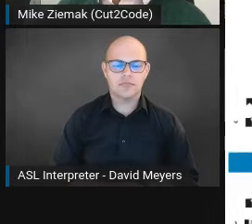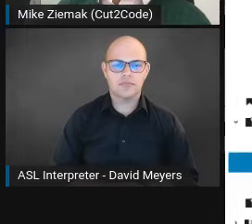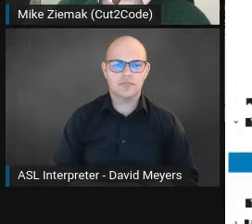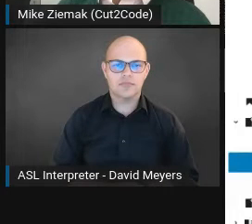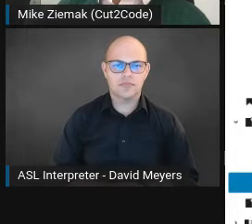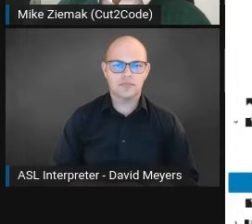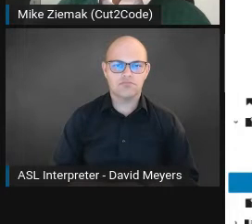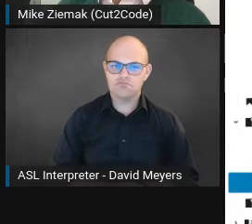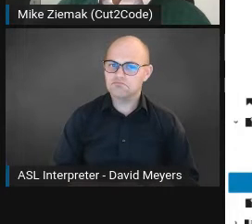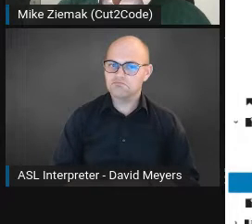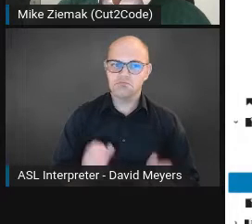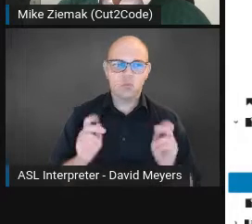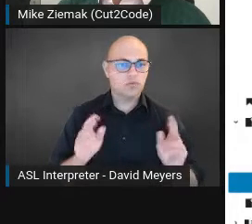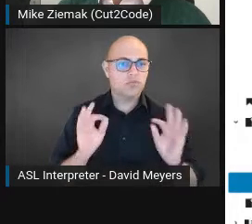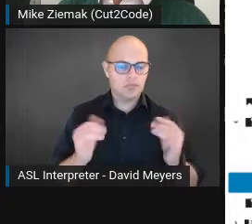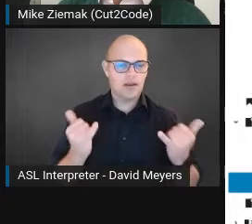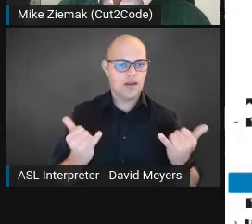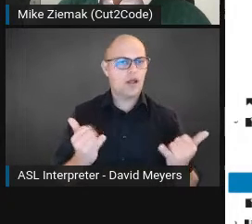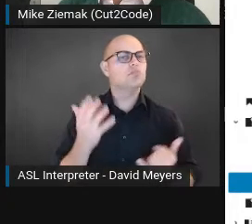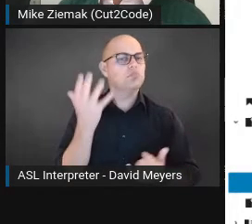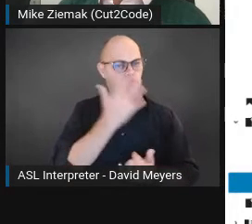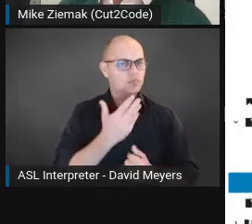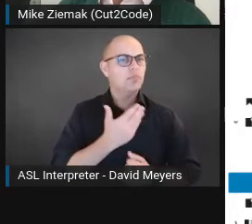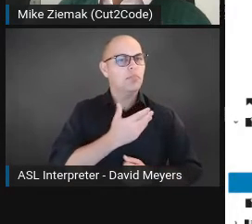All right, now it looks much better where we still have this guy here,